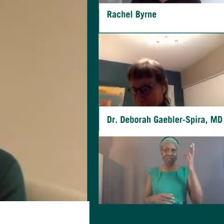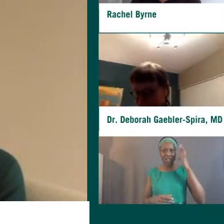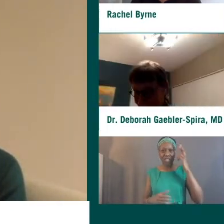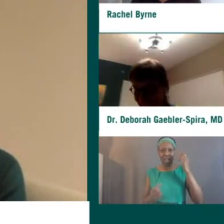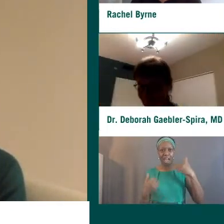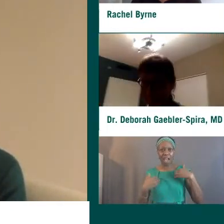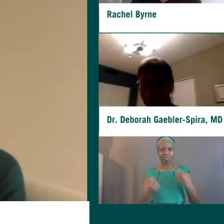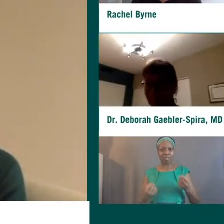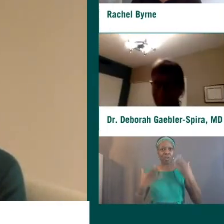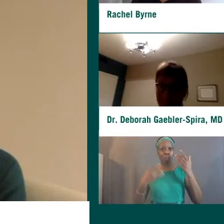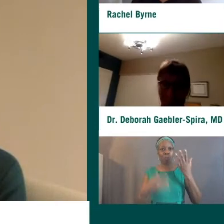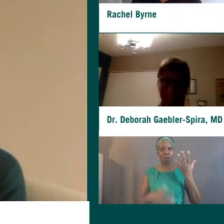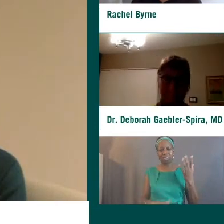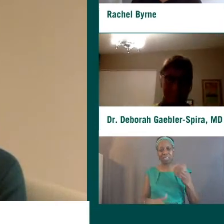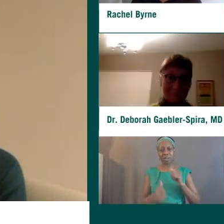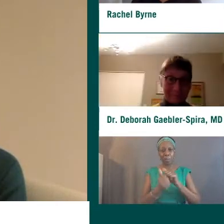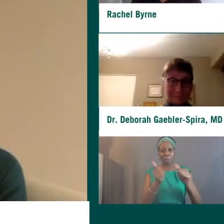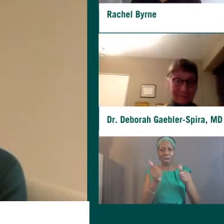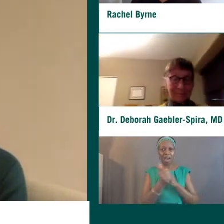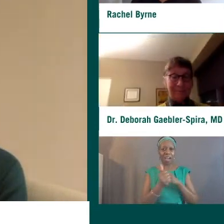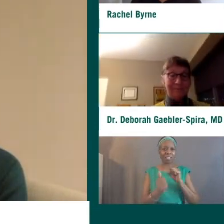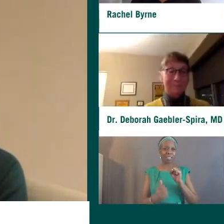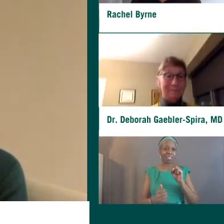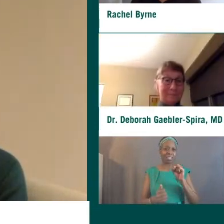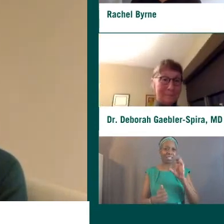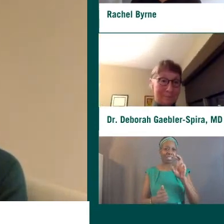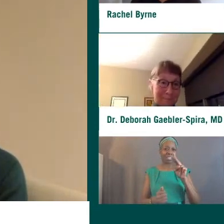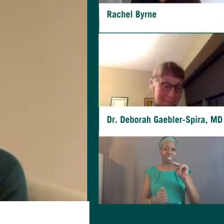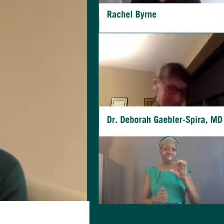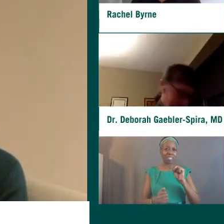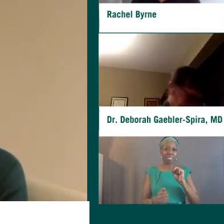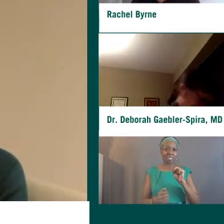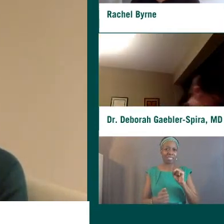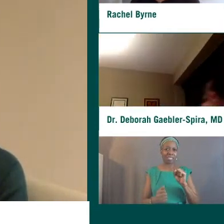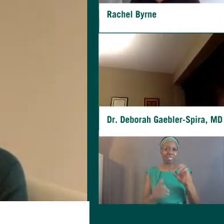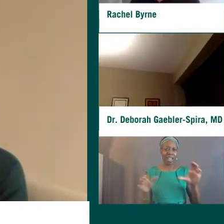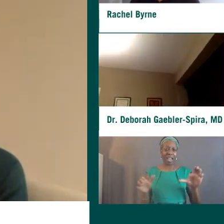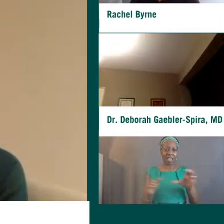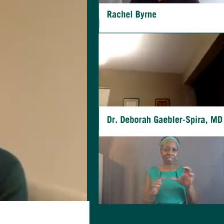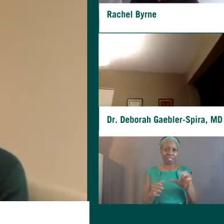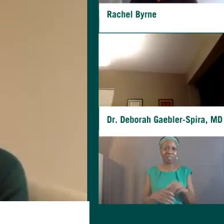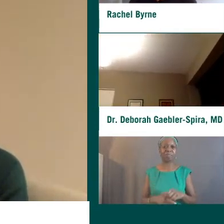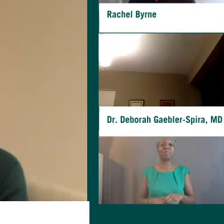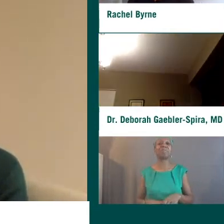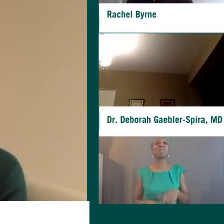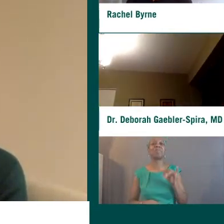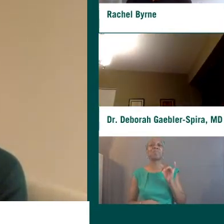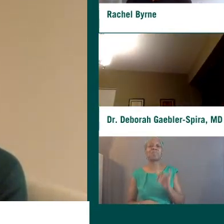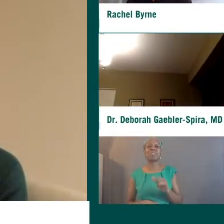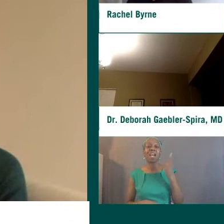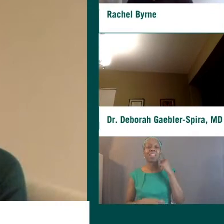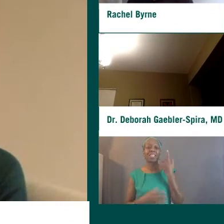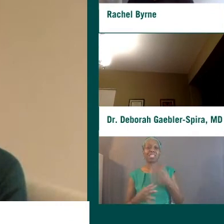And I think it's so important when we talk about, the future and what's possible